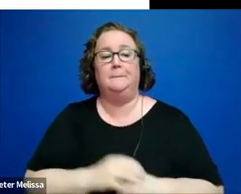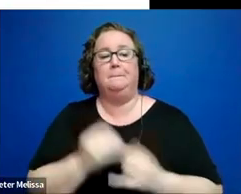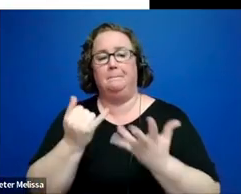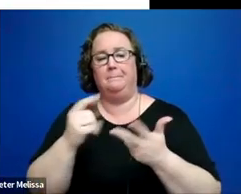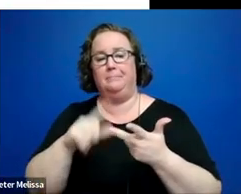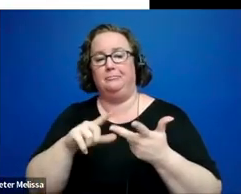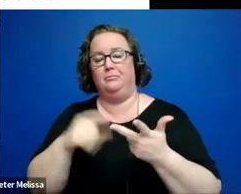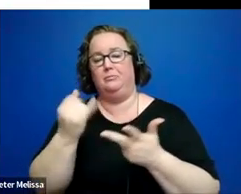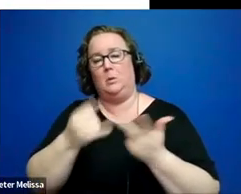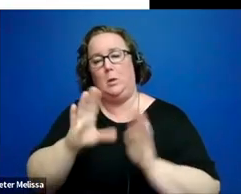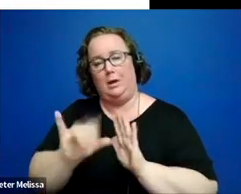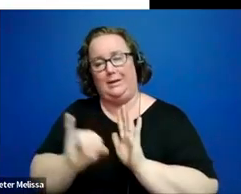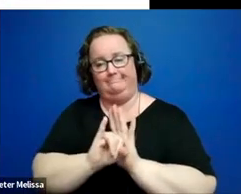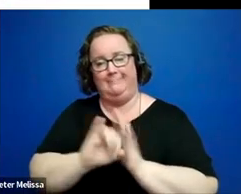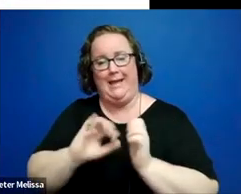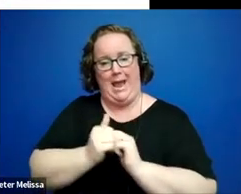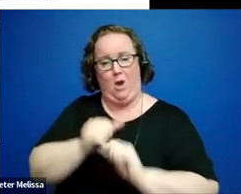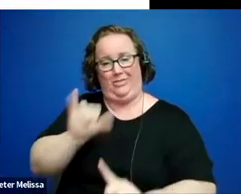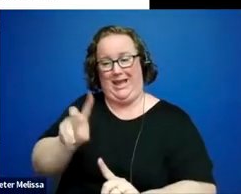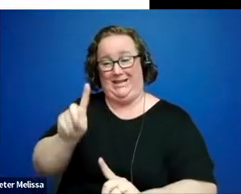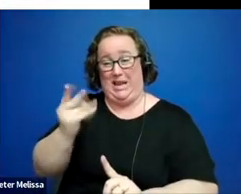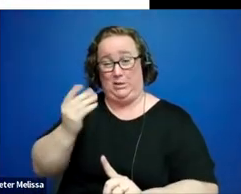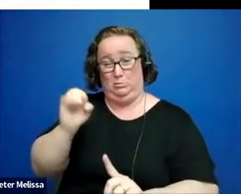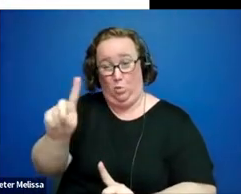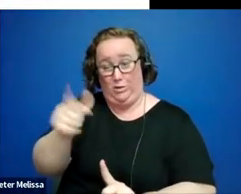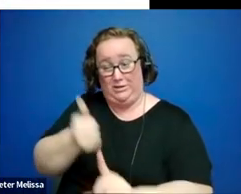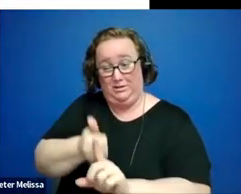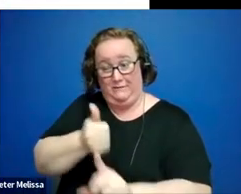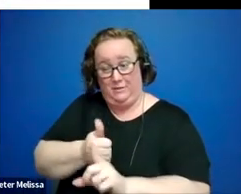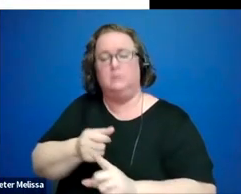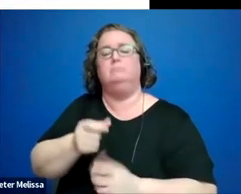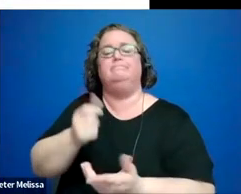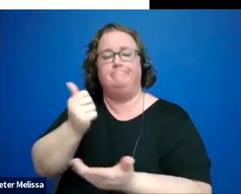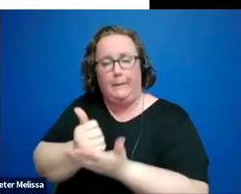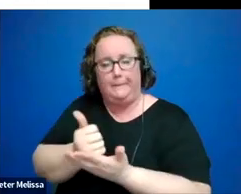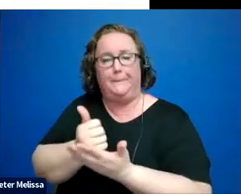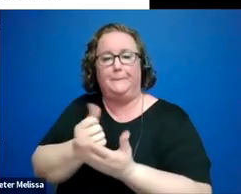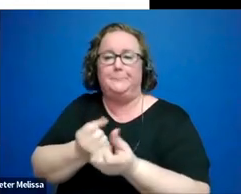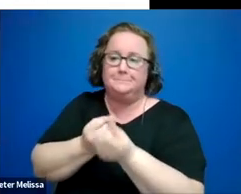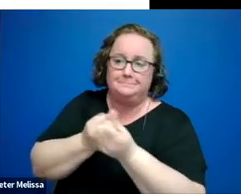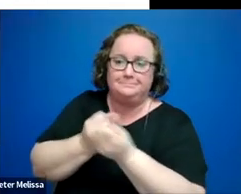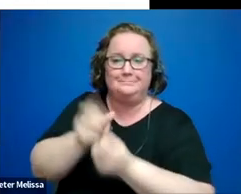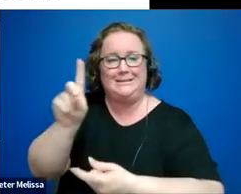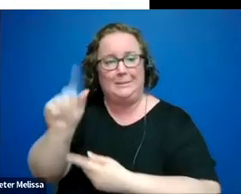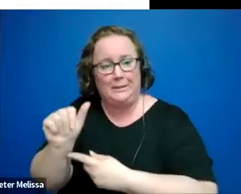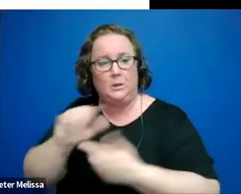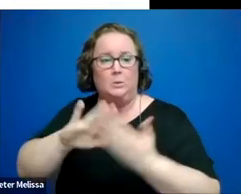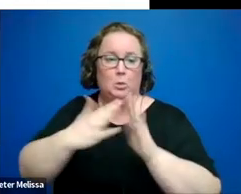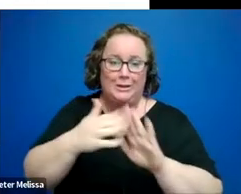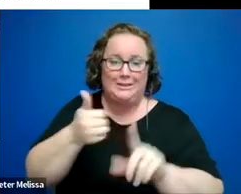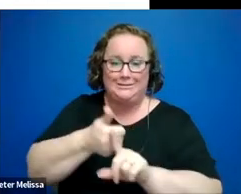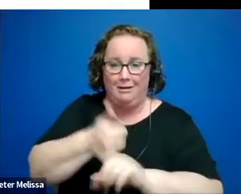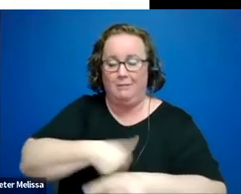how the data dashboard can support the disability community, policy makers, advocates, and other